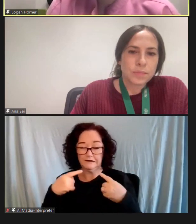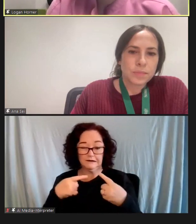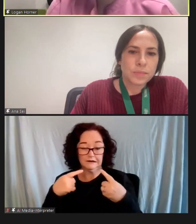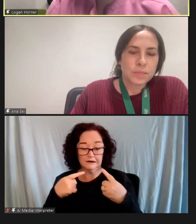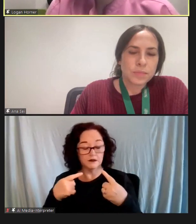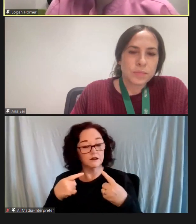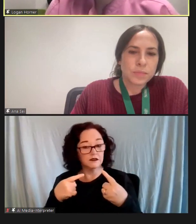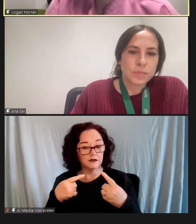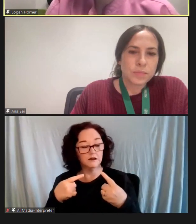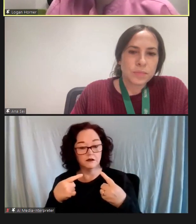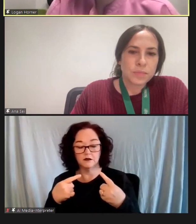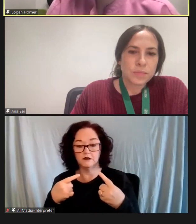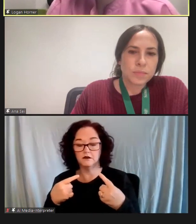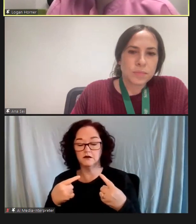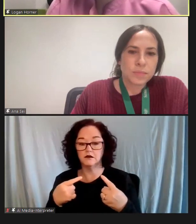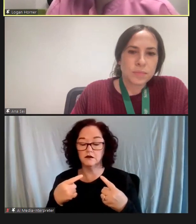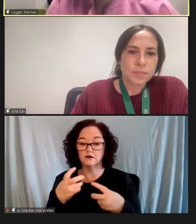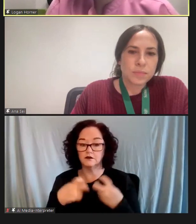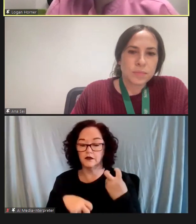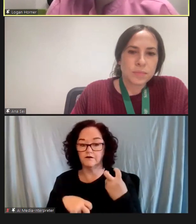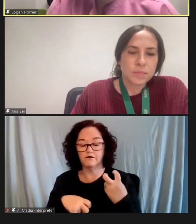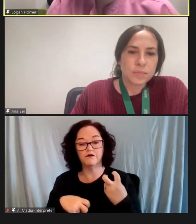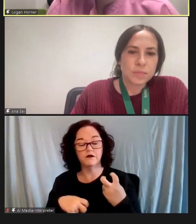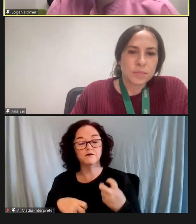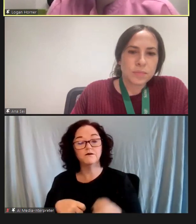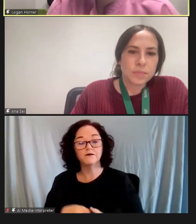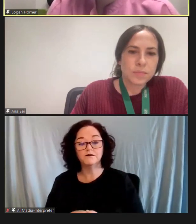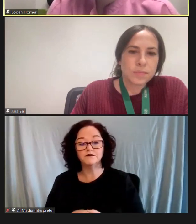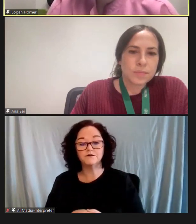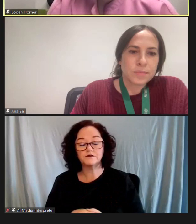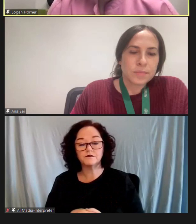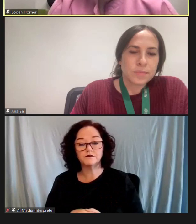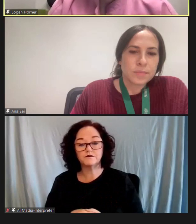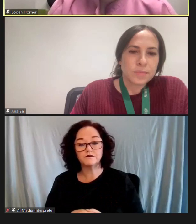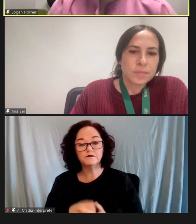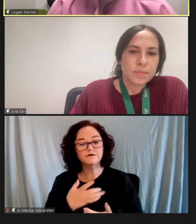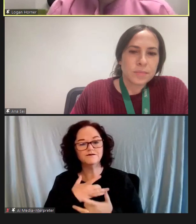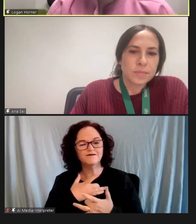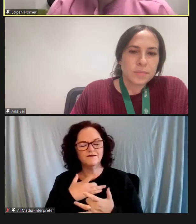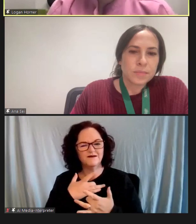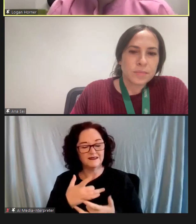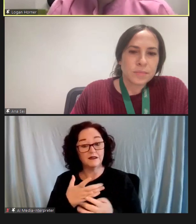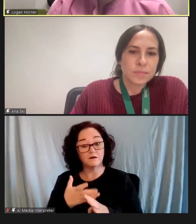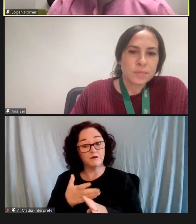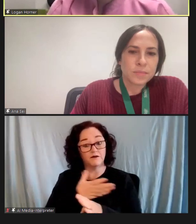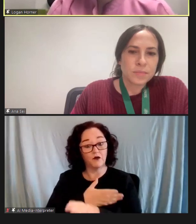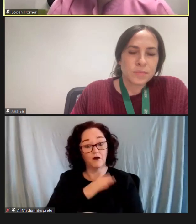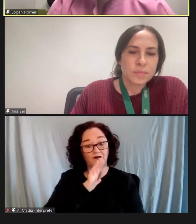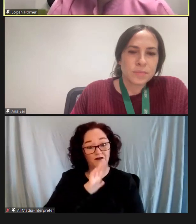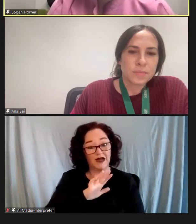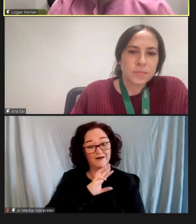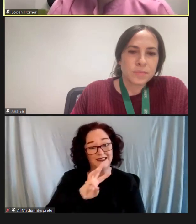before their five or six um which is